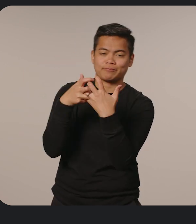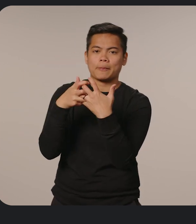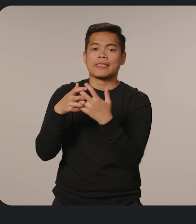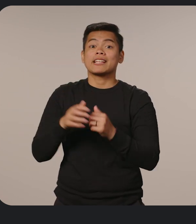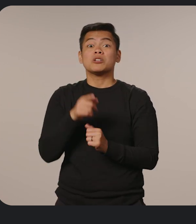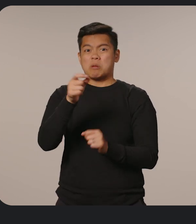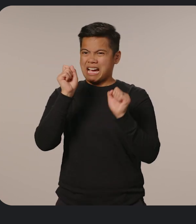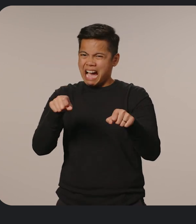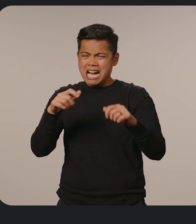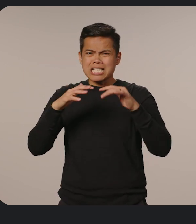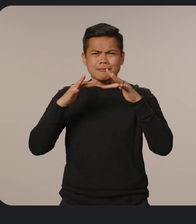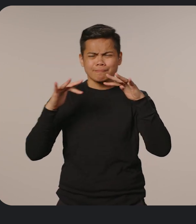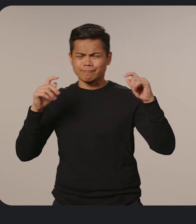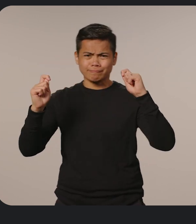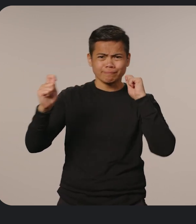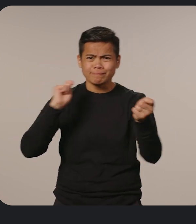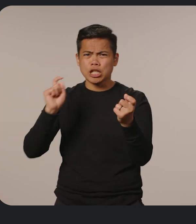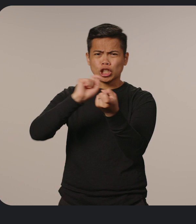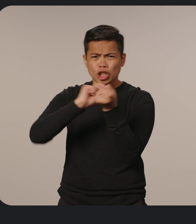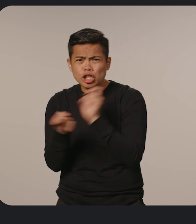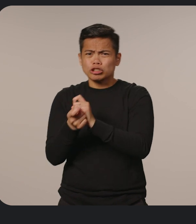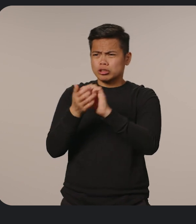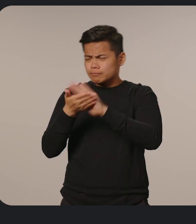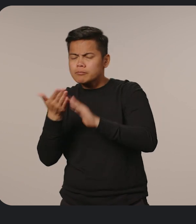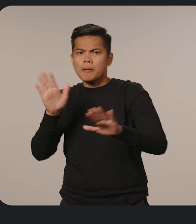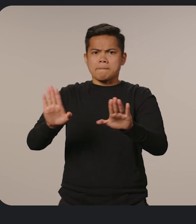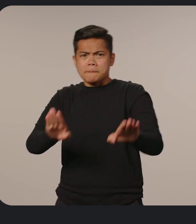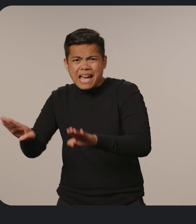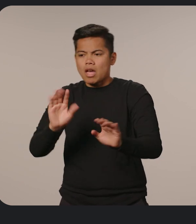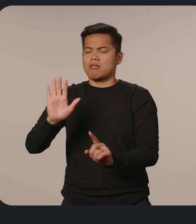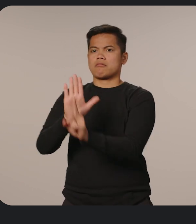with this you can dynamically control